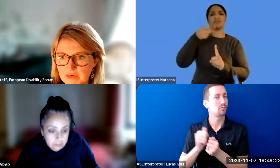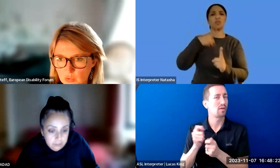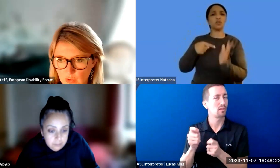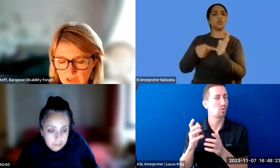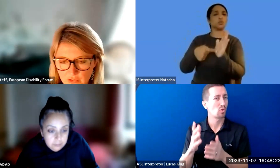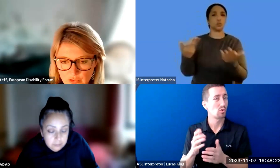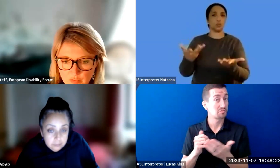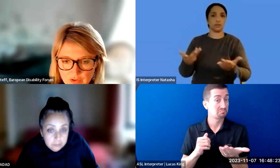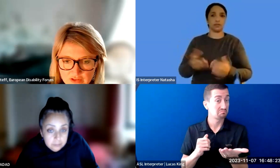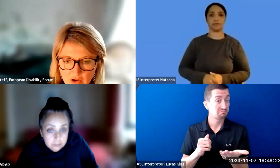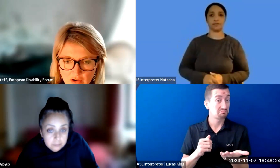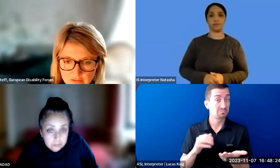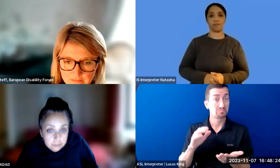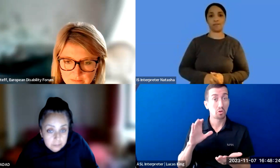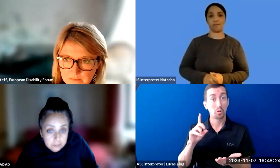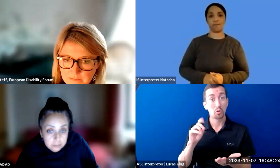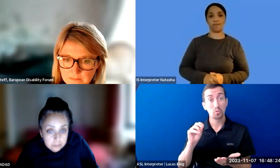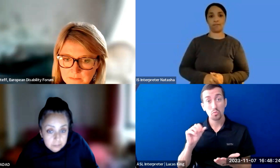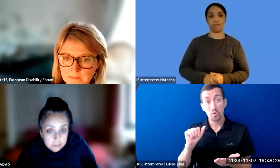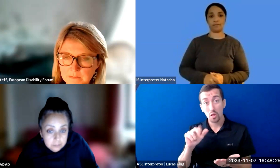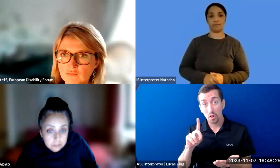Maybe to Clodoaldo? Do you want to start?